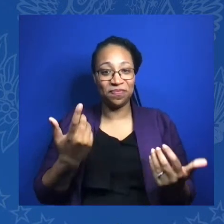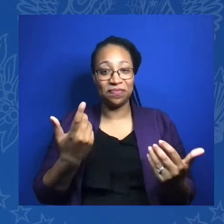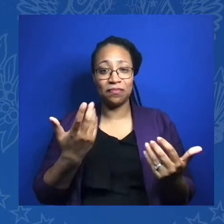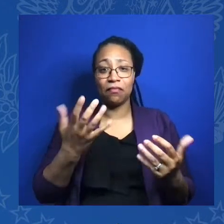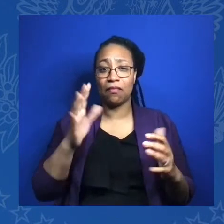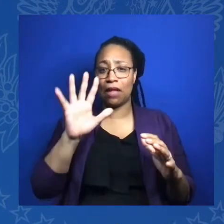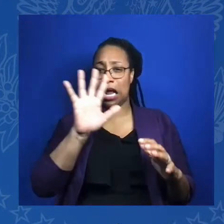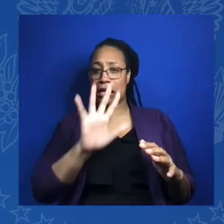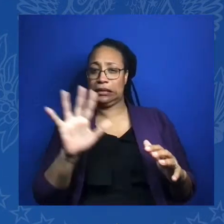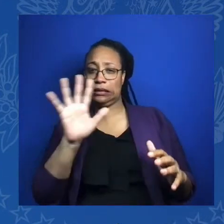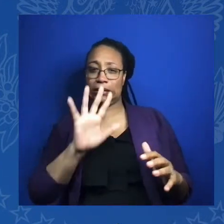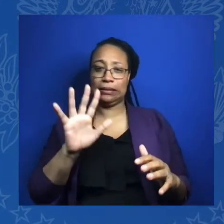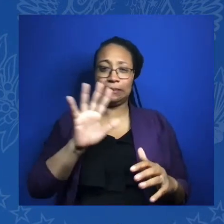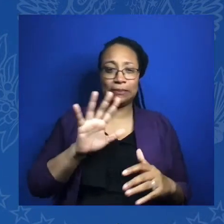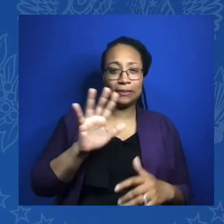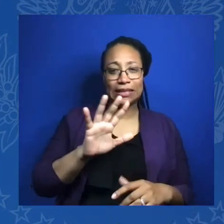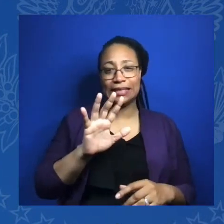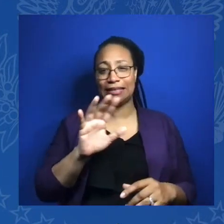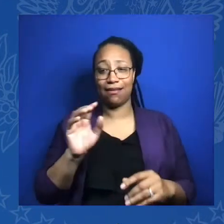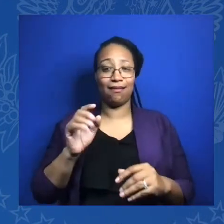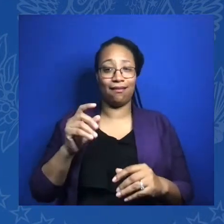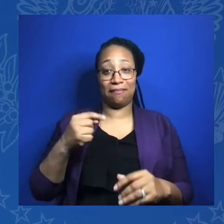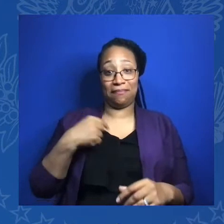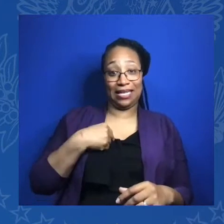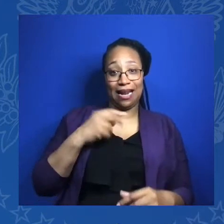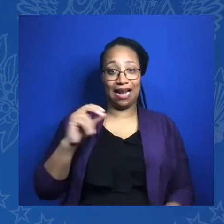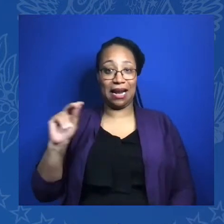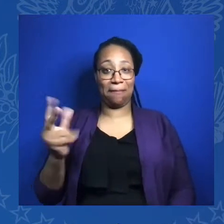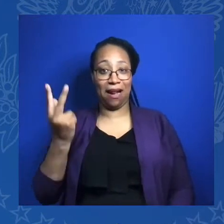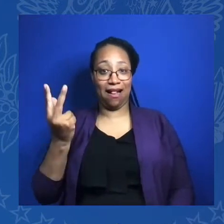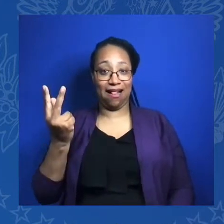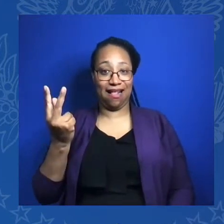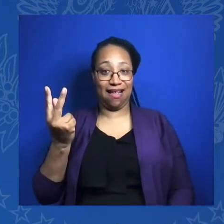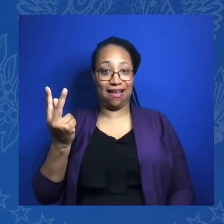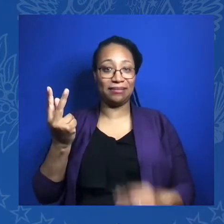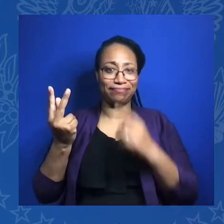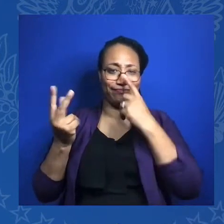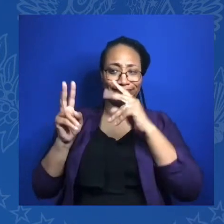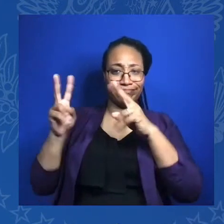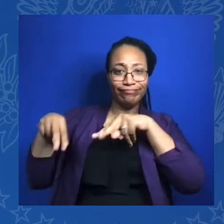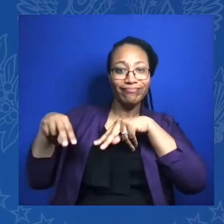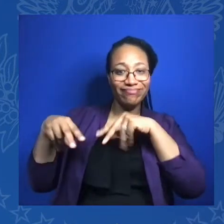Well, the truth is we really have a record to be proud of.